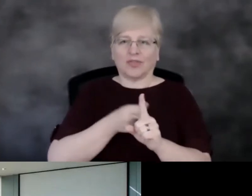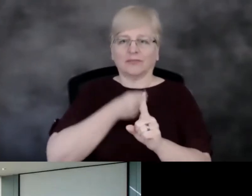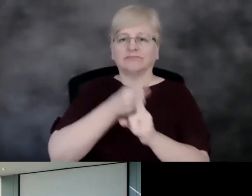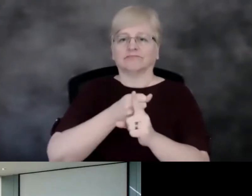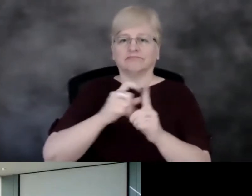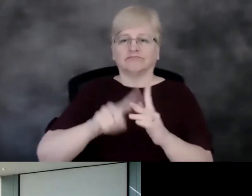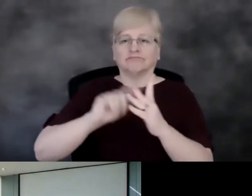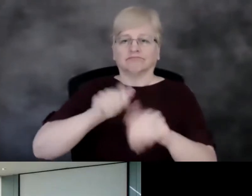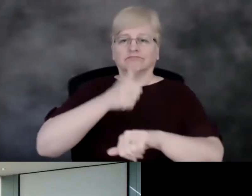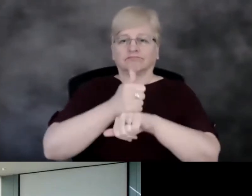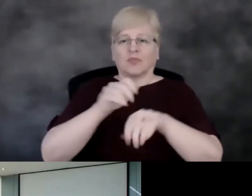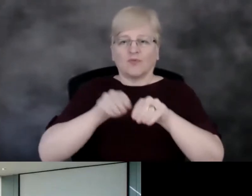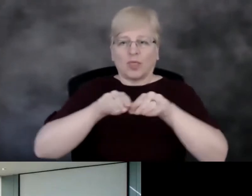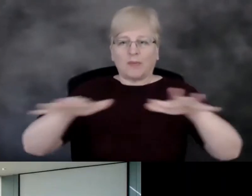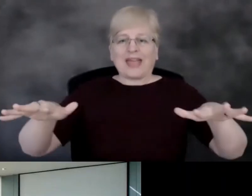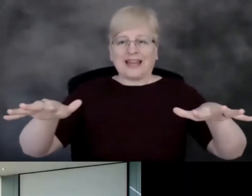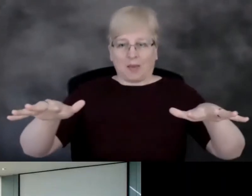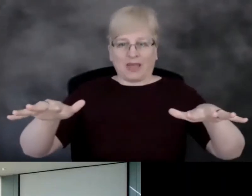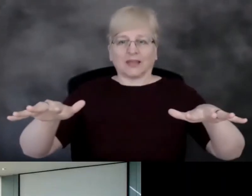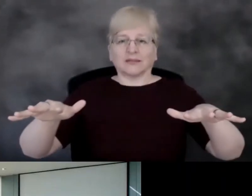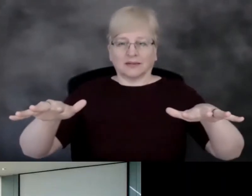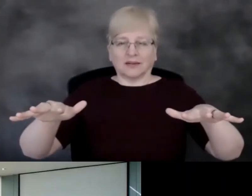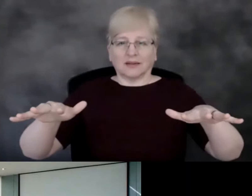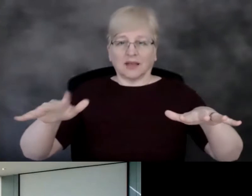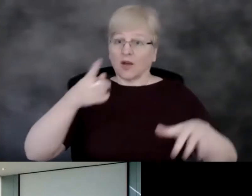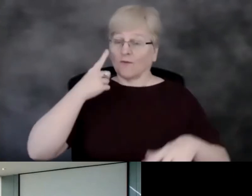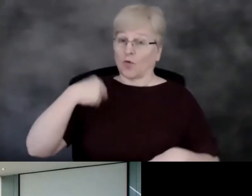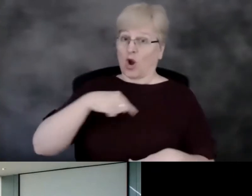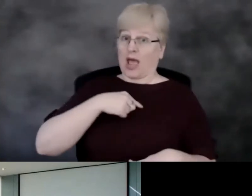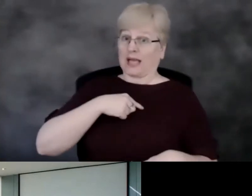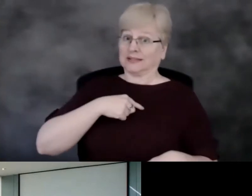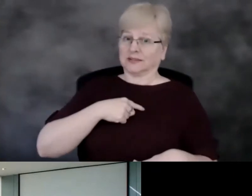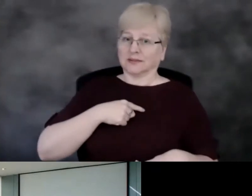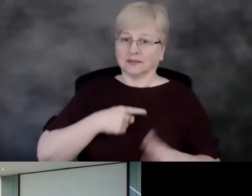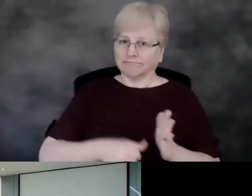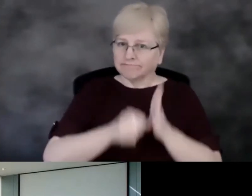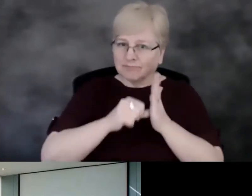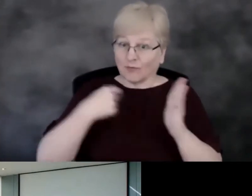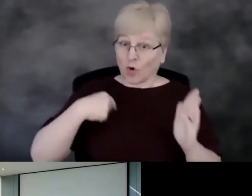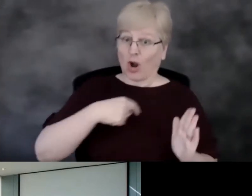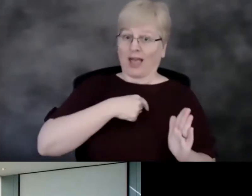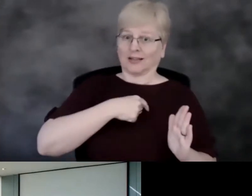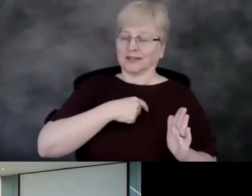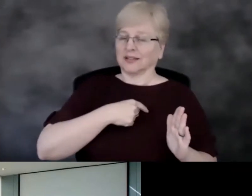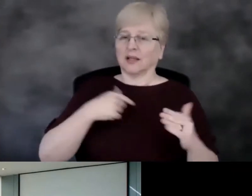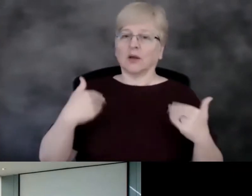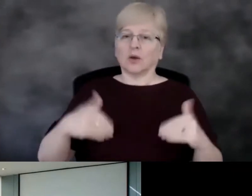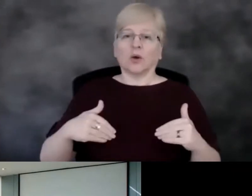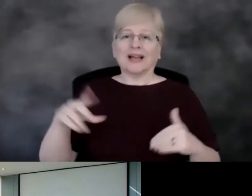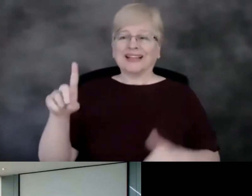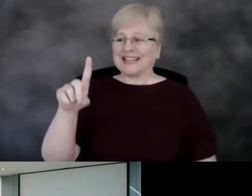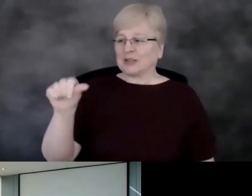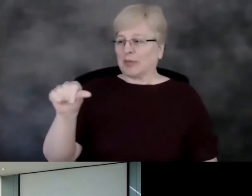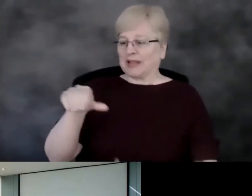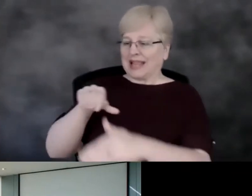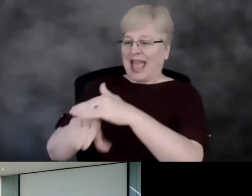16:05:21 For us, and I want to underscore for us, how important disability access is,